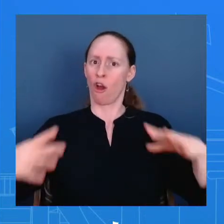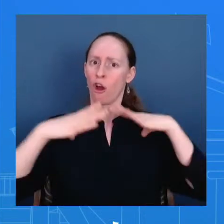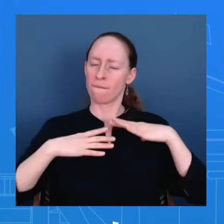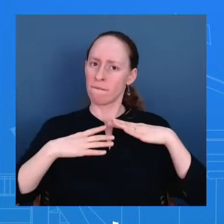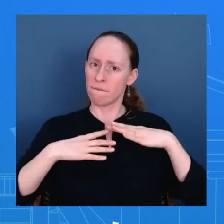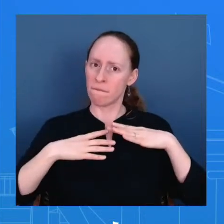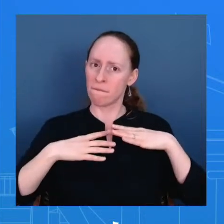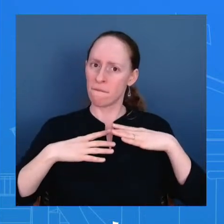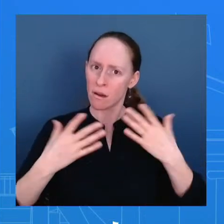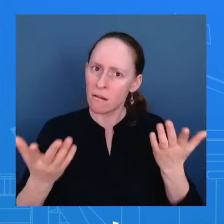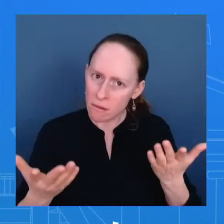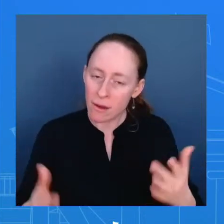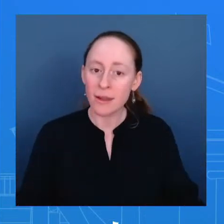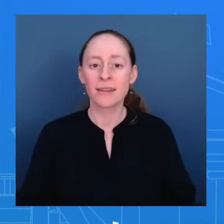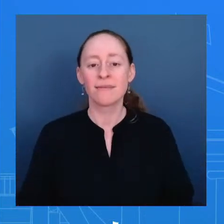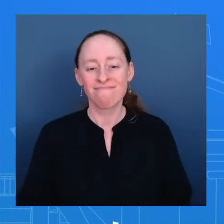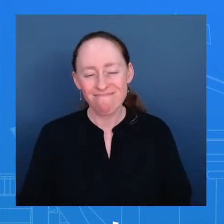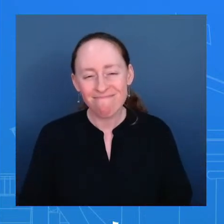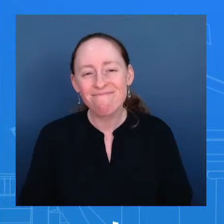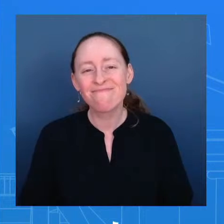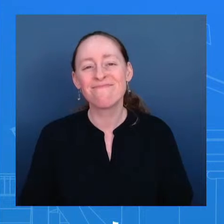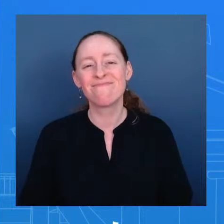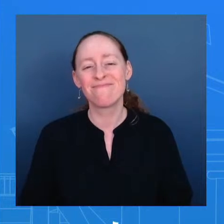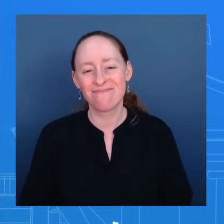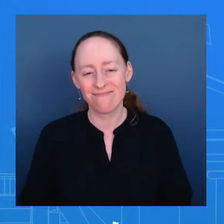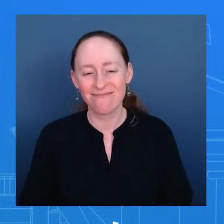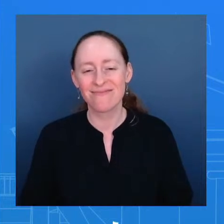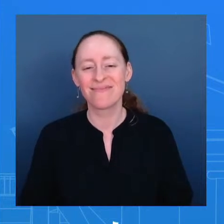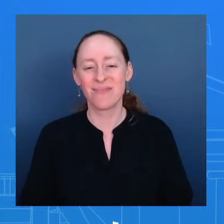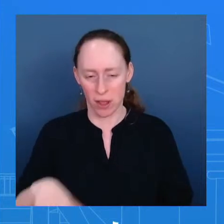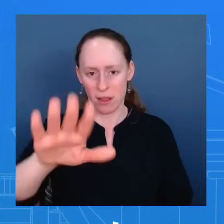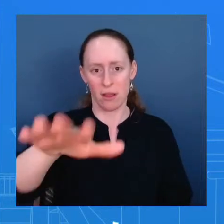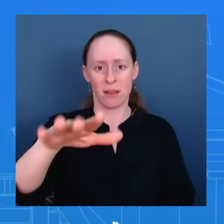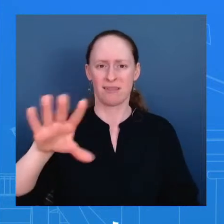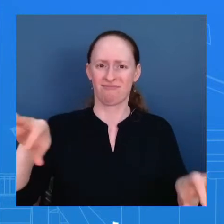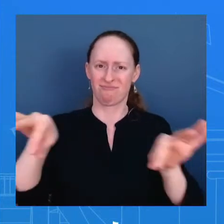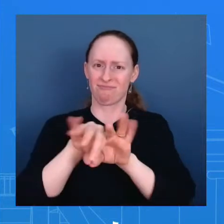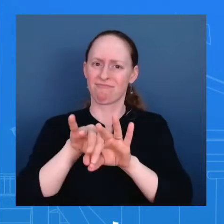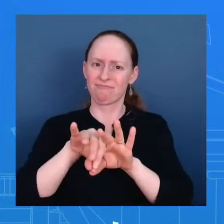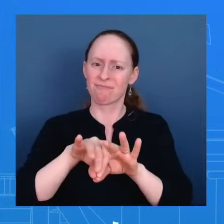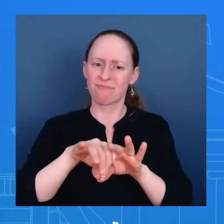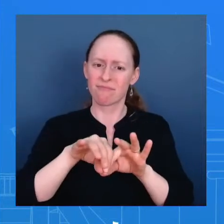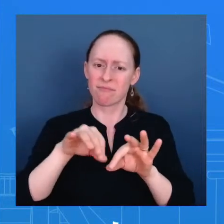I mean, it's important to note that the first major national holiday established in decades is Juneteenth.